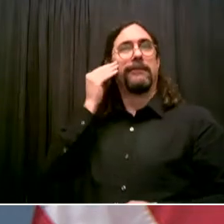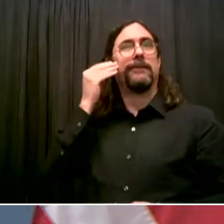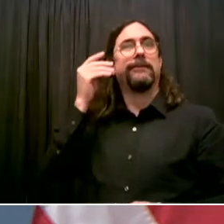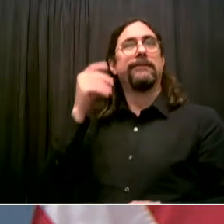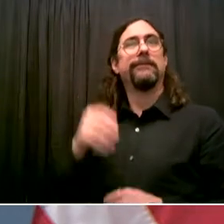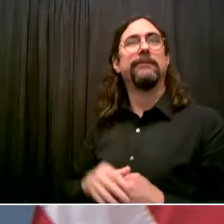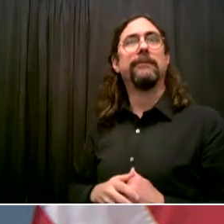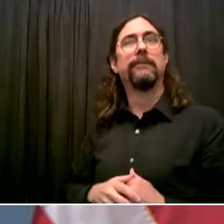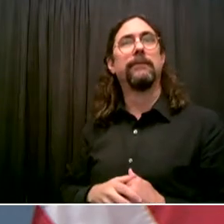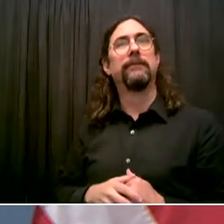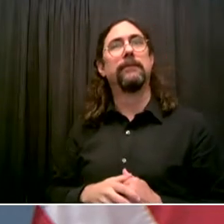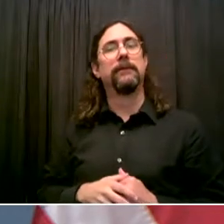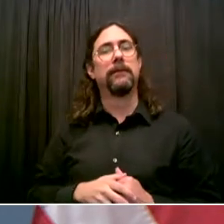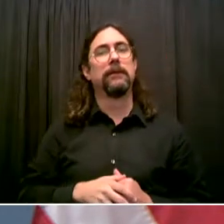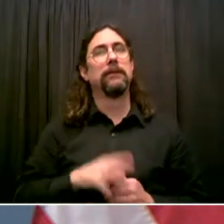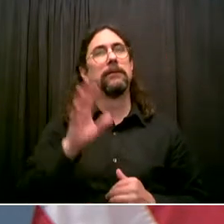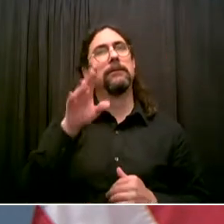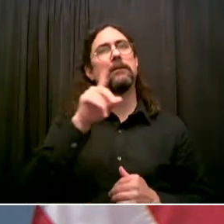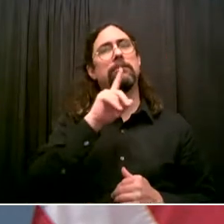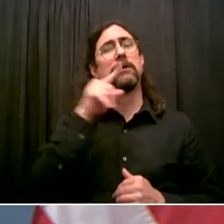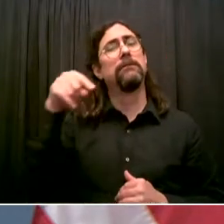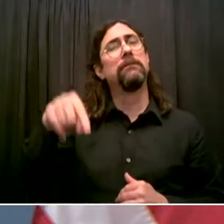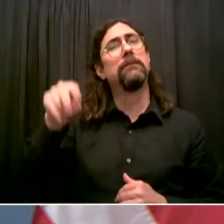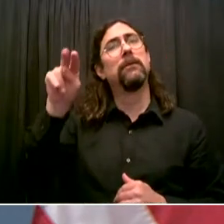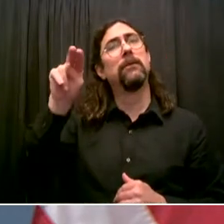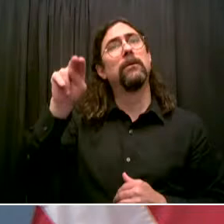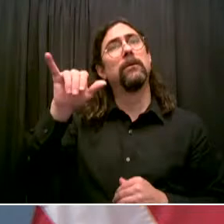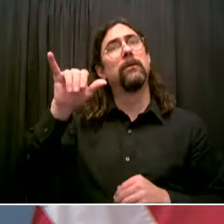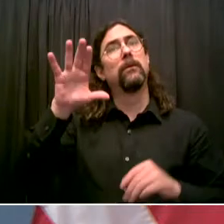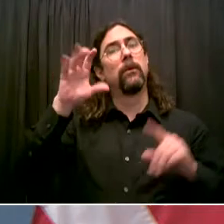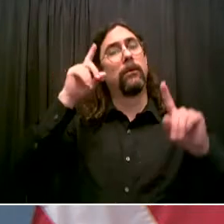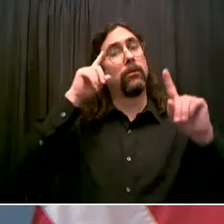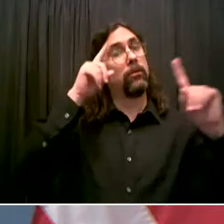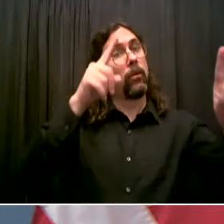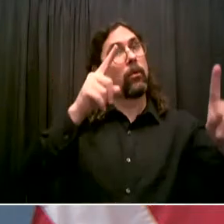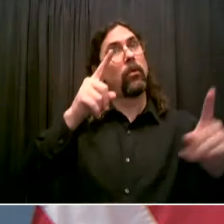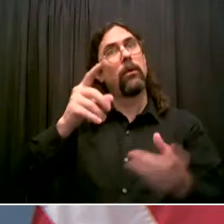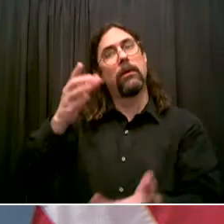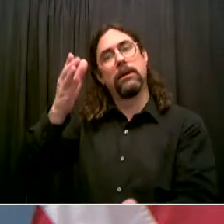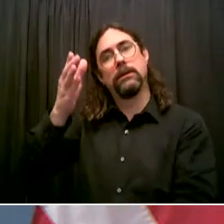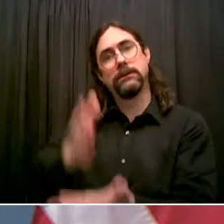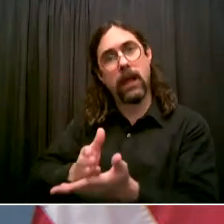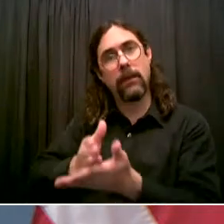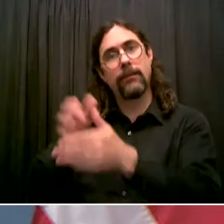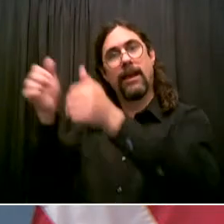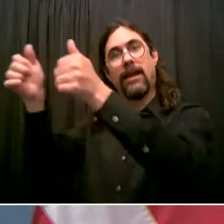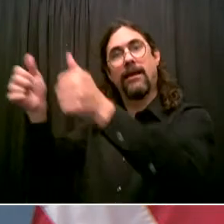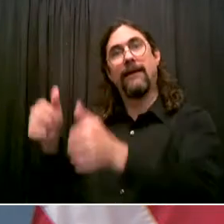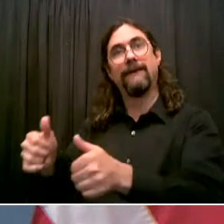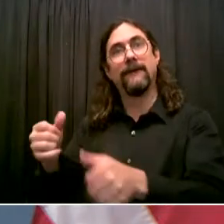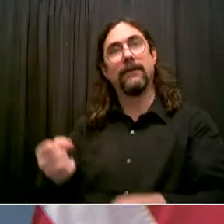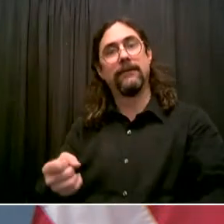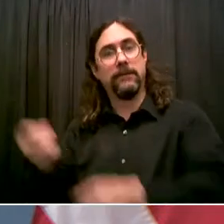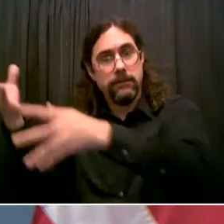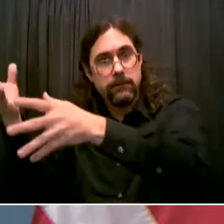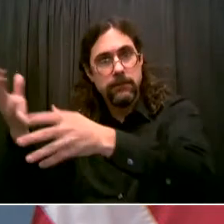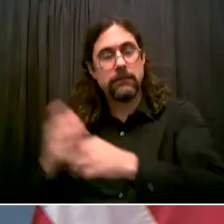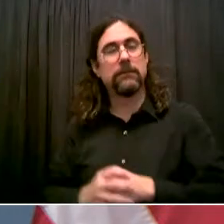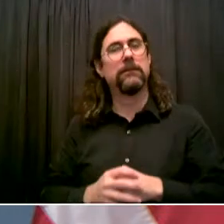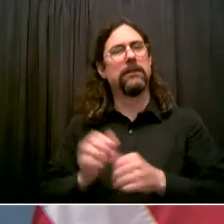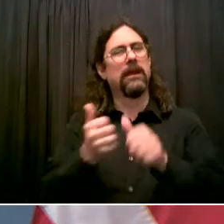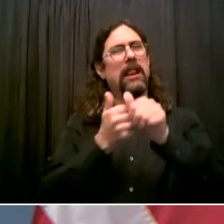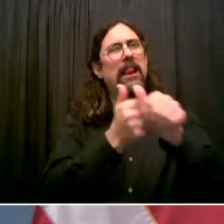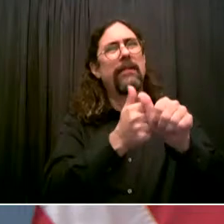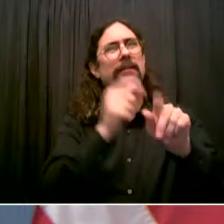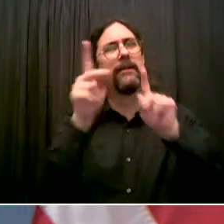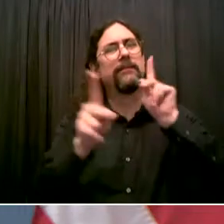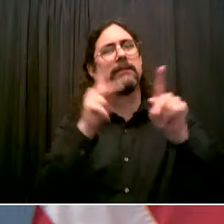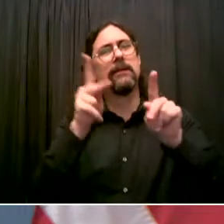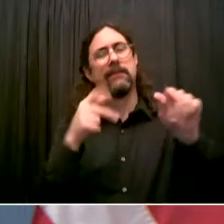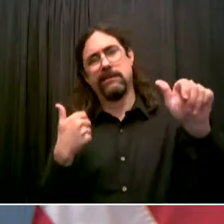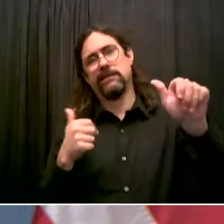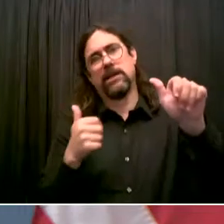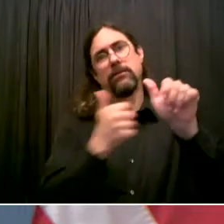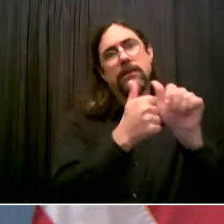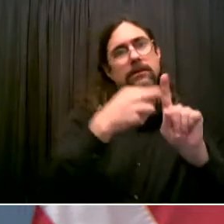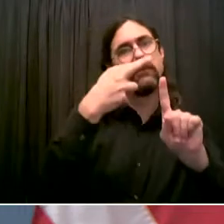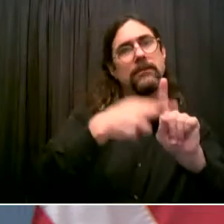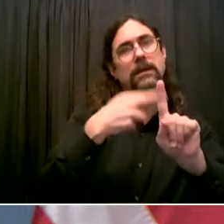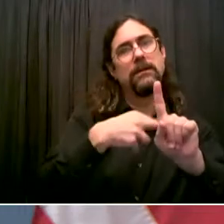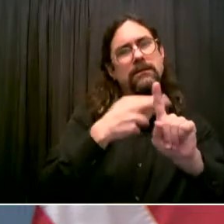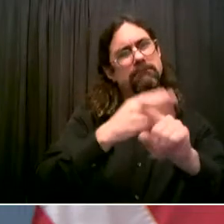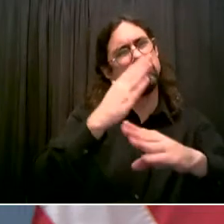AS THE MAYOR